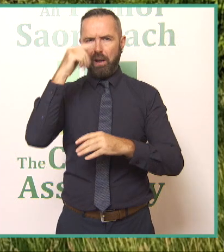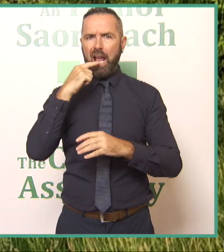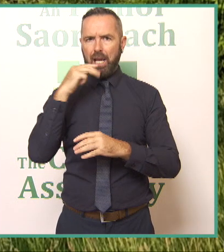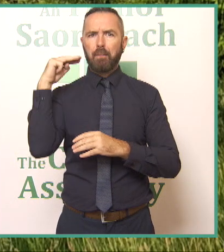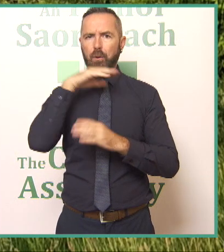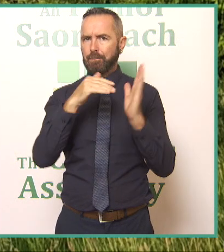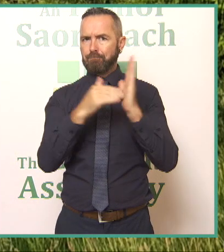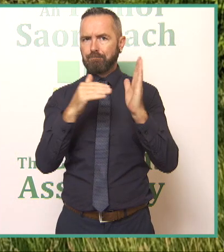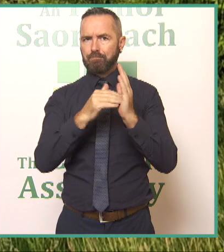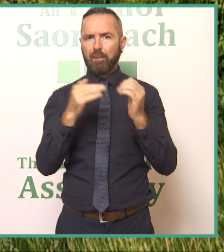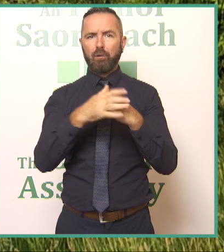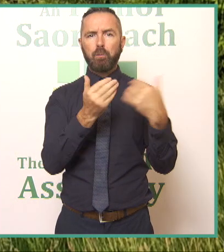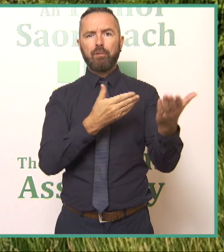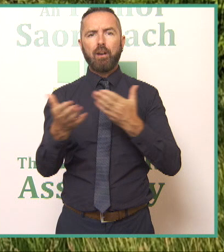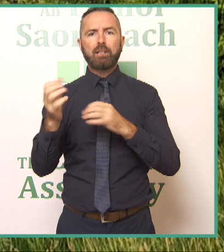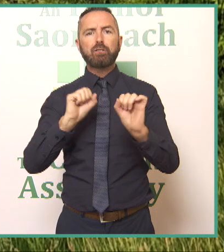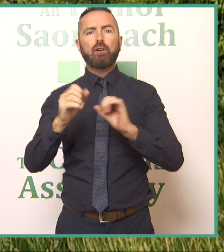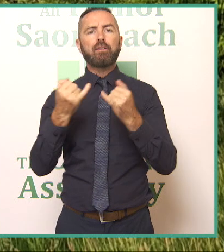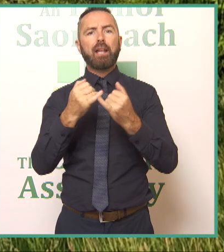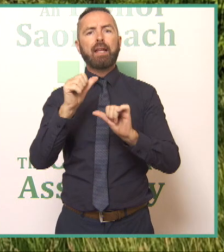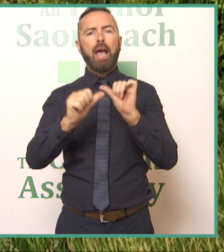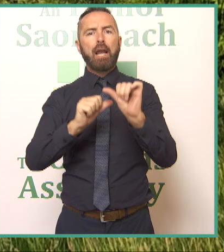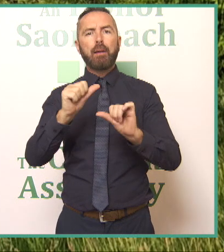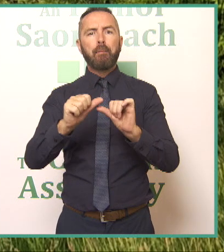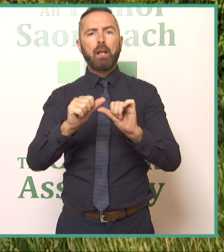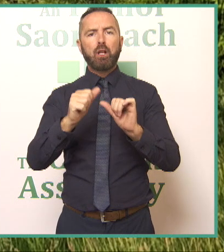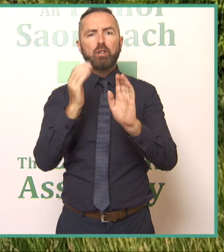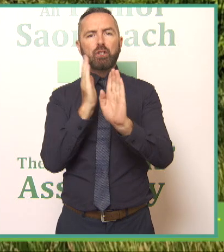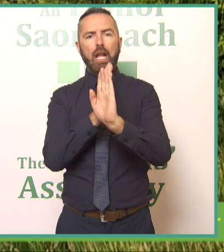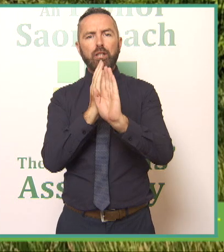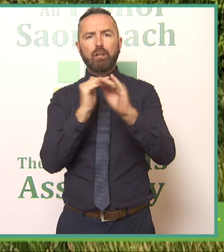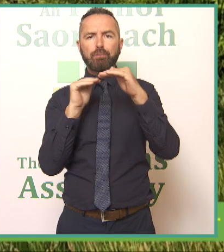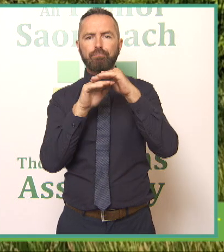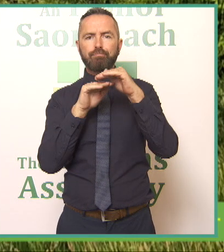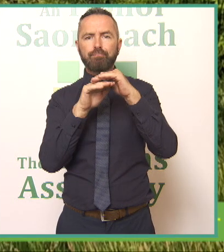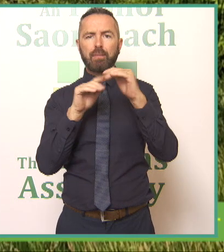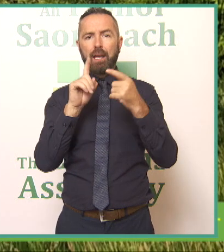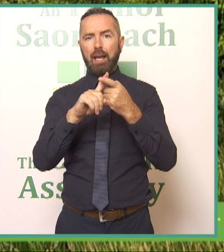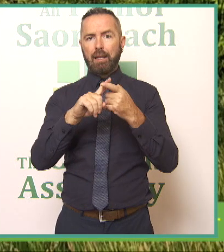in terms of providing services like animal shelter for example but carbon sequestration